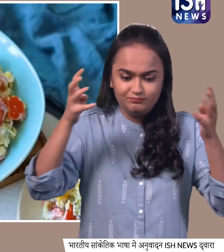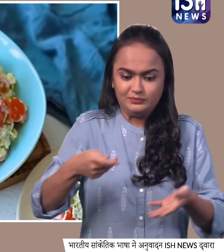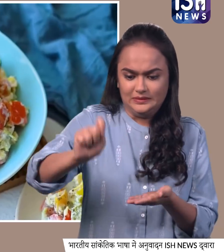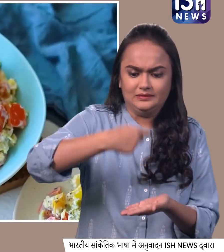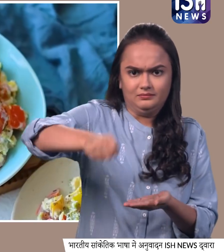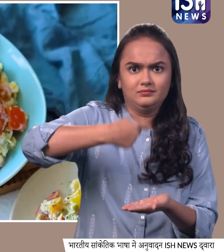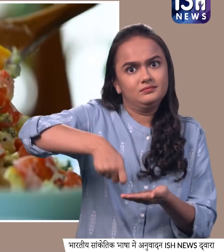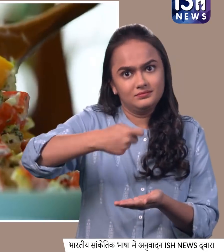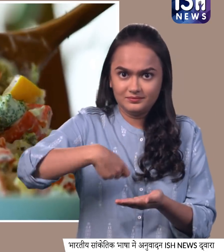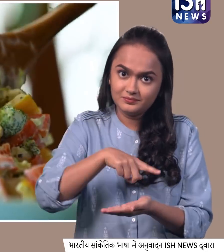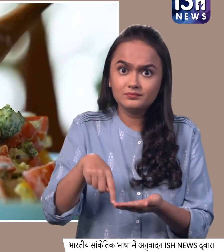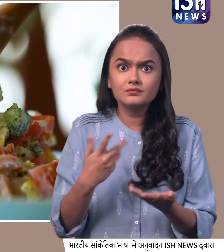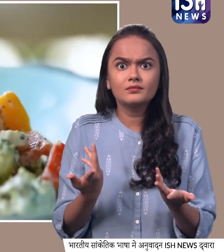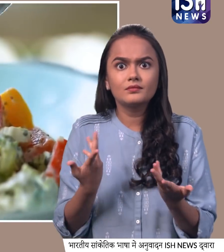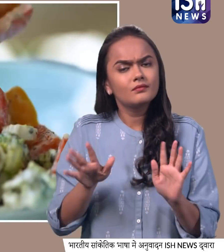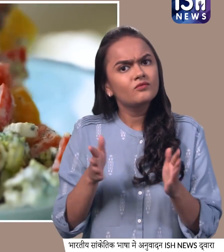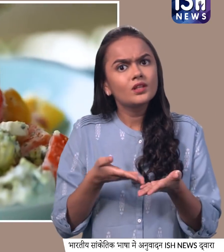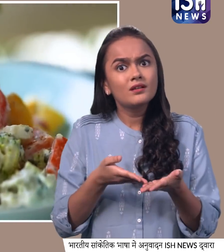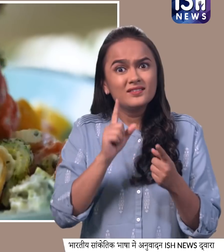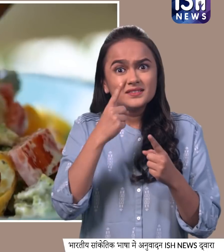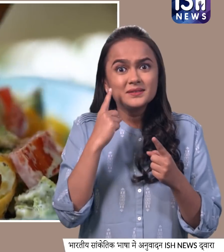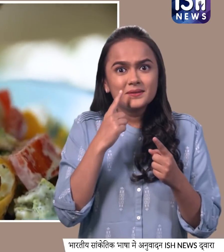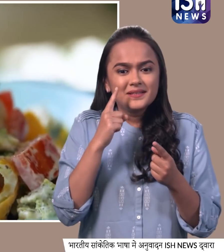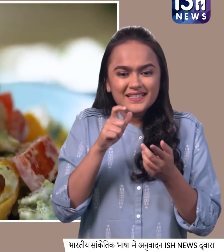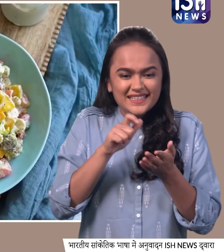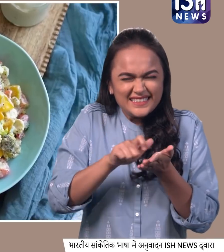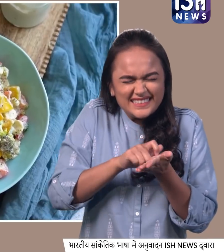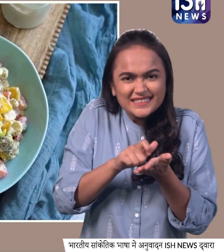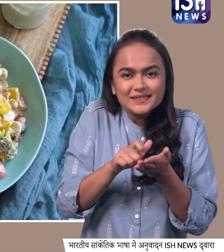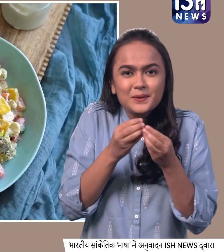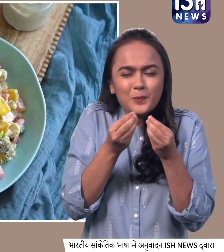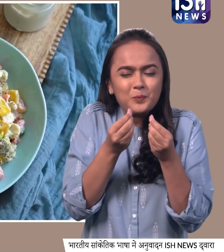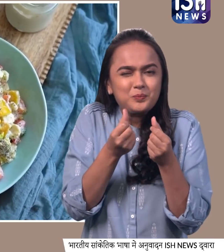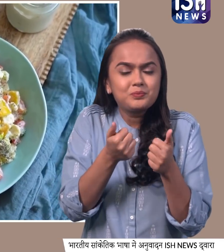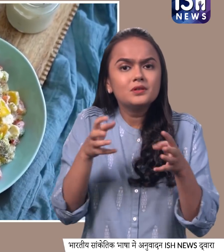There! Our creamy cheesy salad is ready!